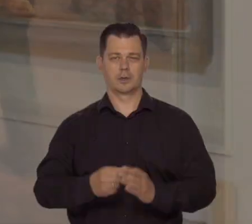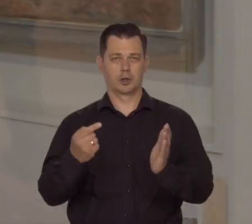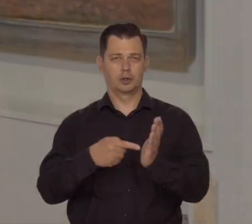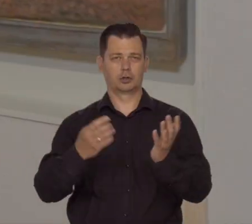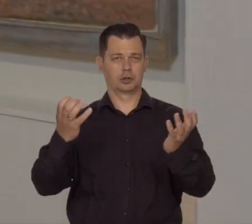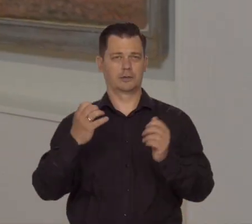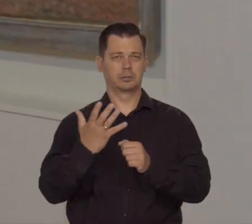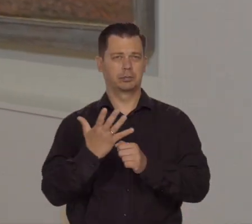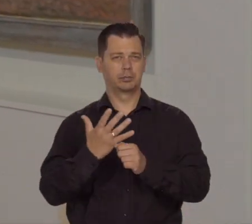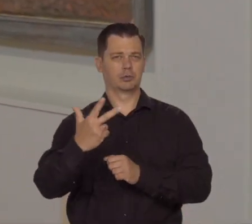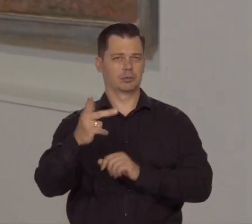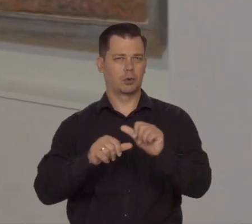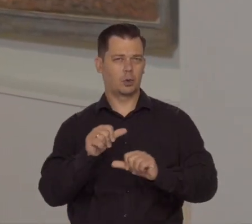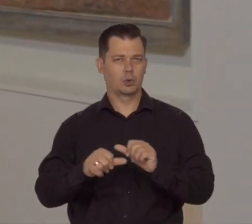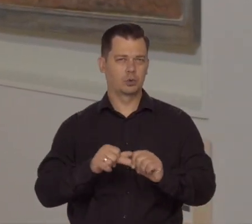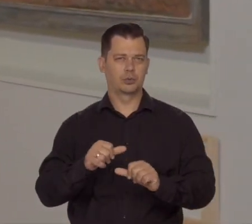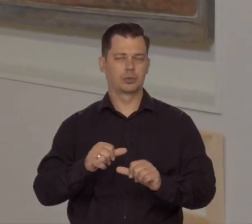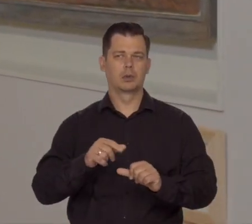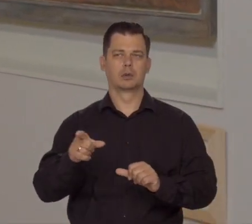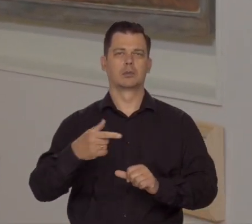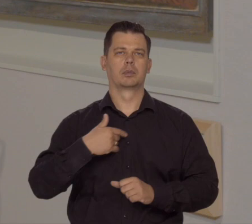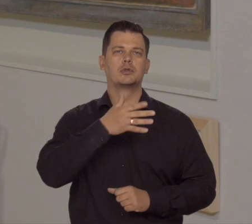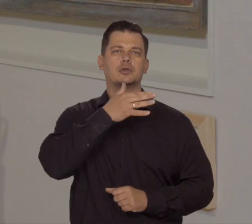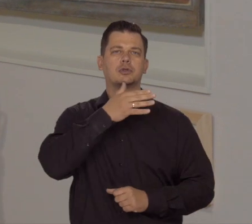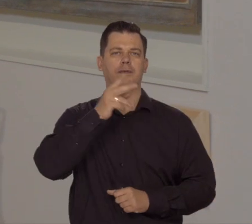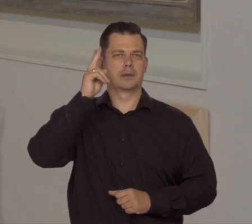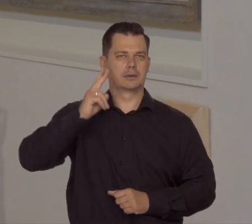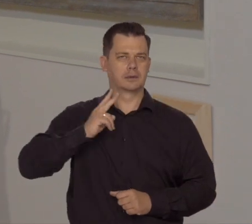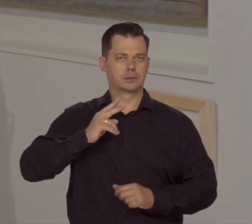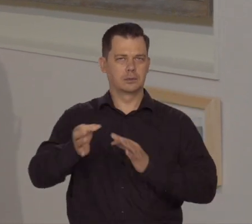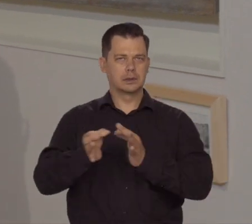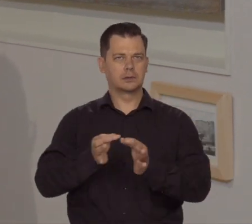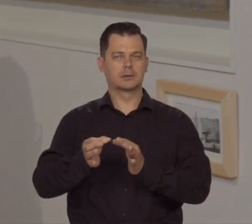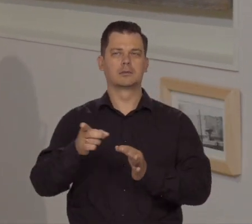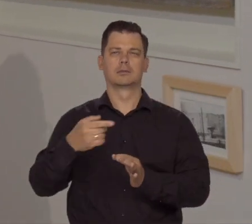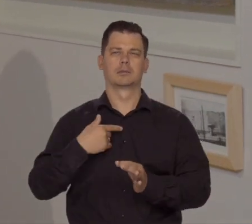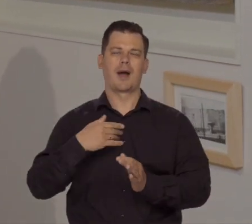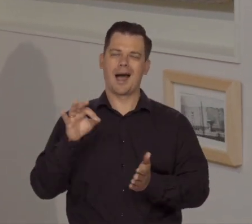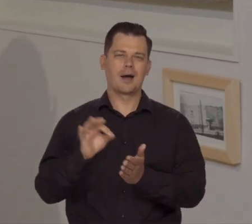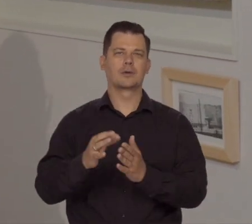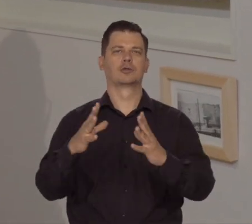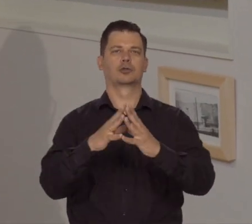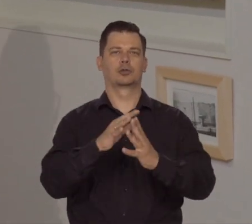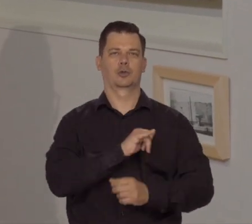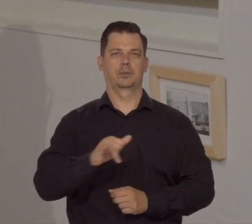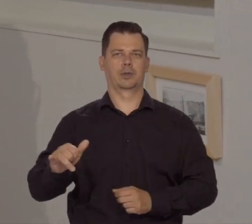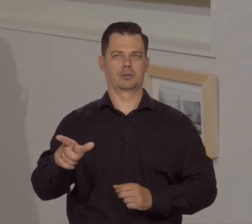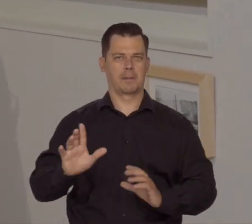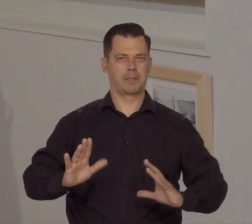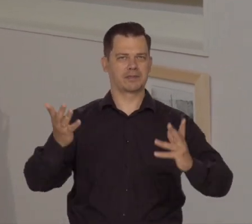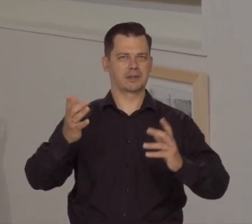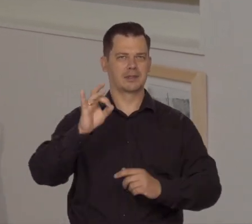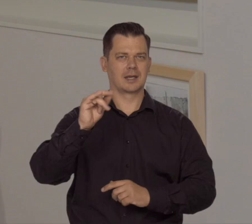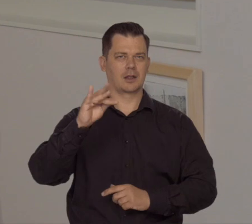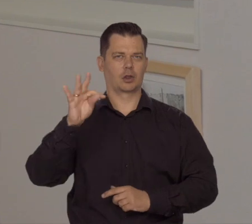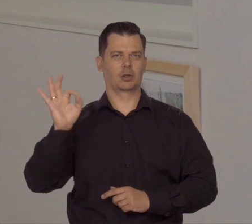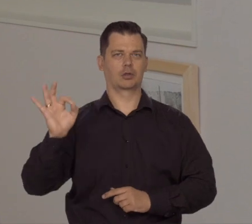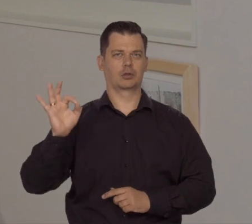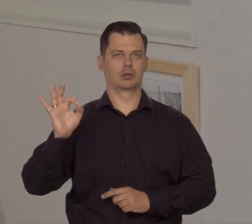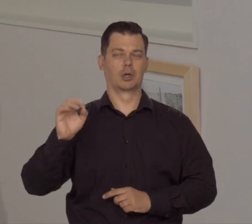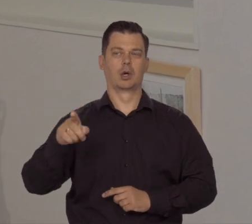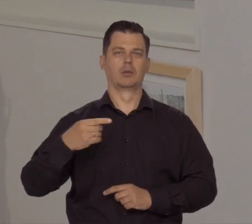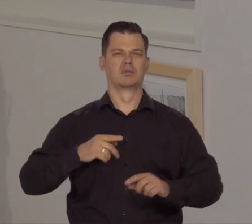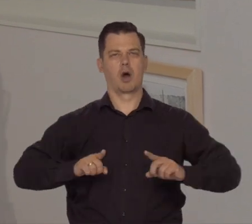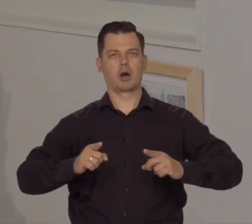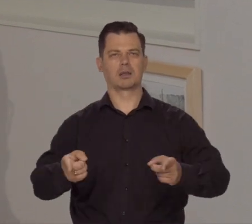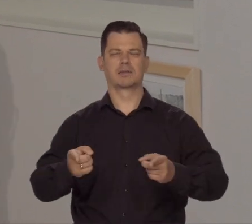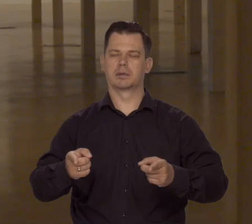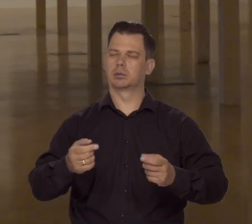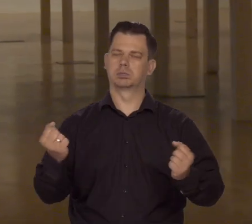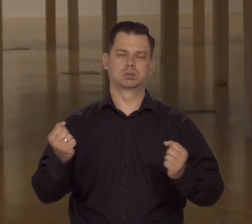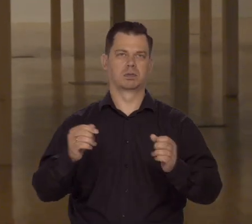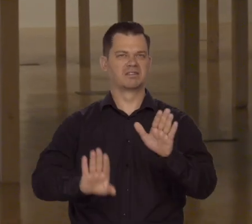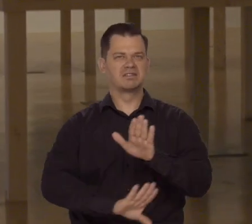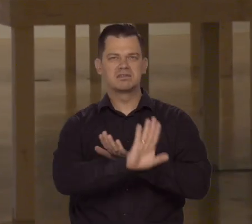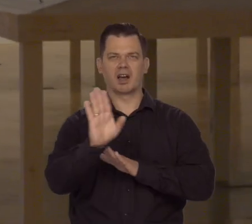In 1953, the Jewish Historical Institute organized a large, comprehensive exhibition on the occasion of the round, tenth anniversary of the Warsaw Ghetto Uprising.